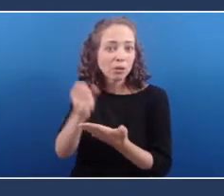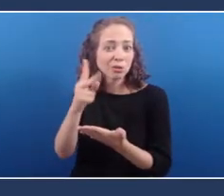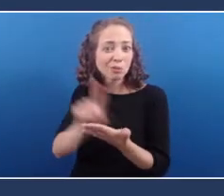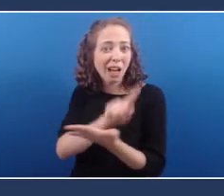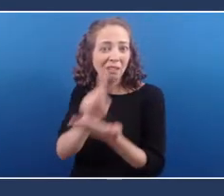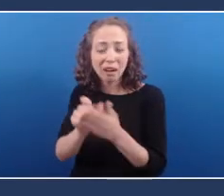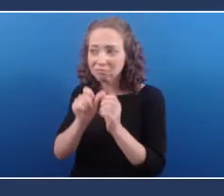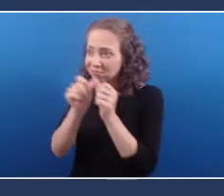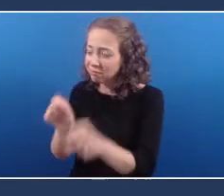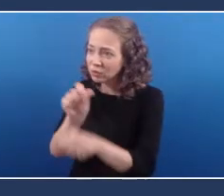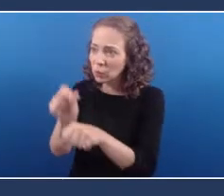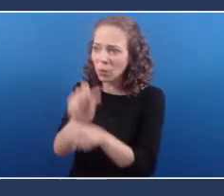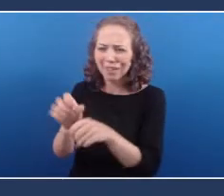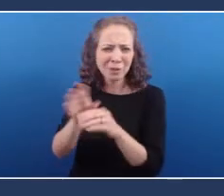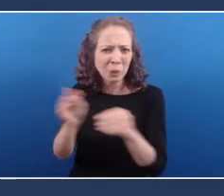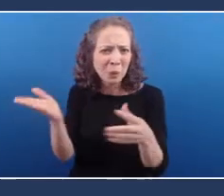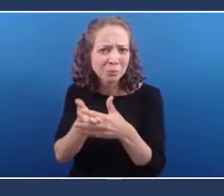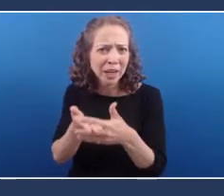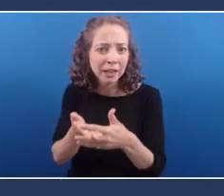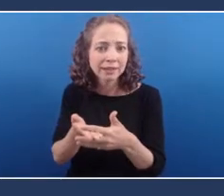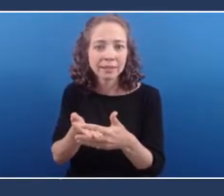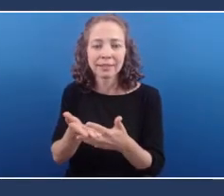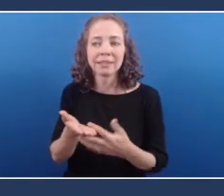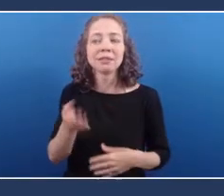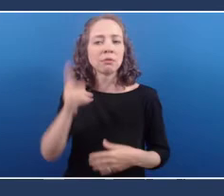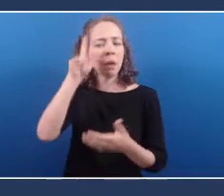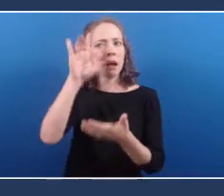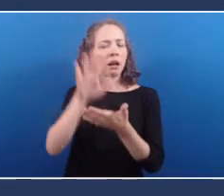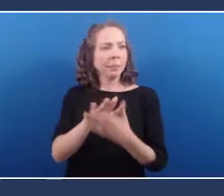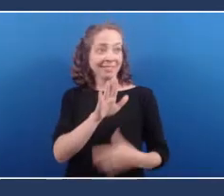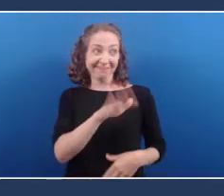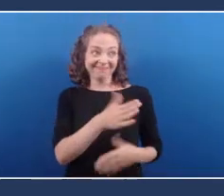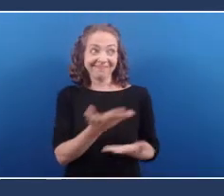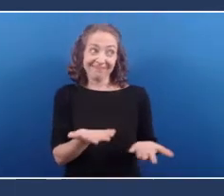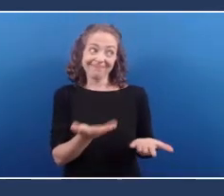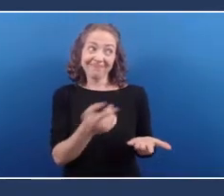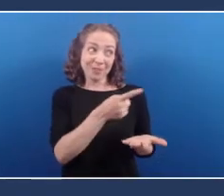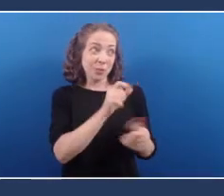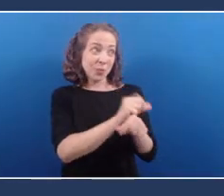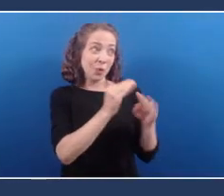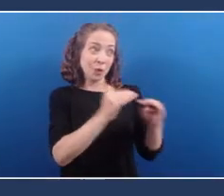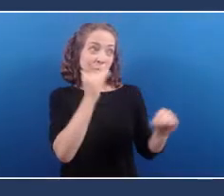And so, as he brought this to my attention, my reaction was honestly to start crying.